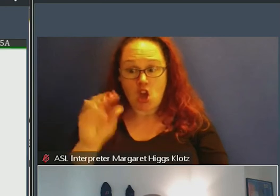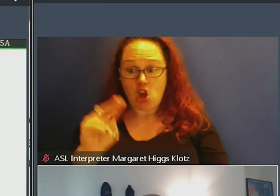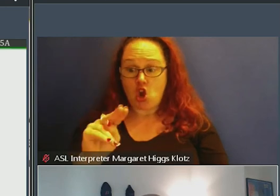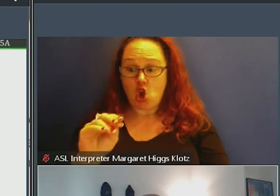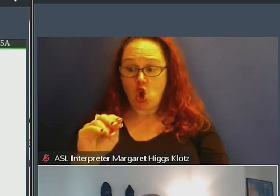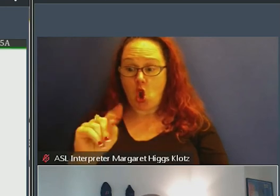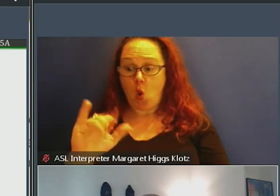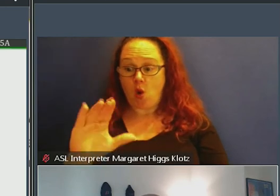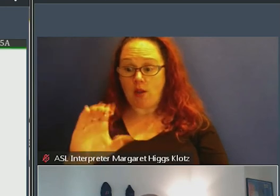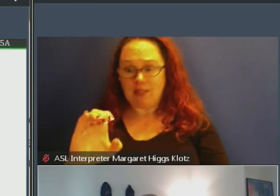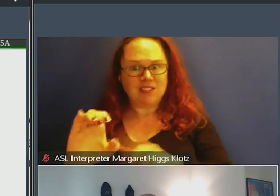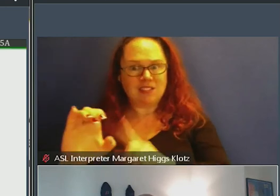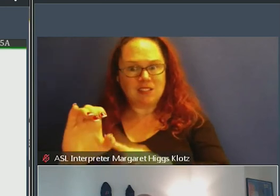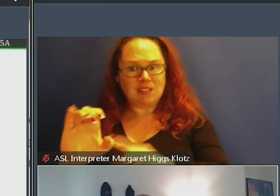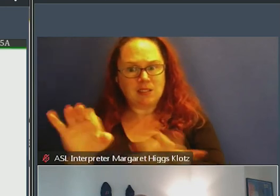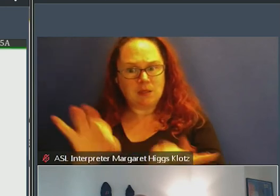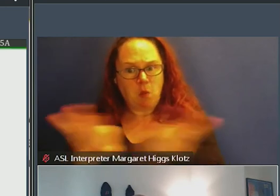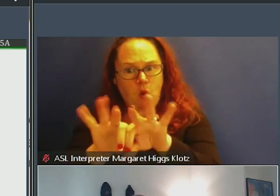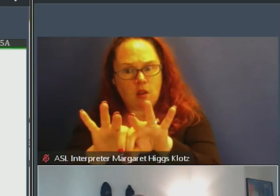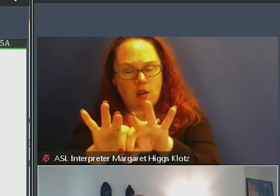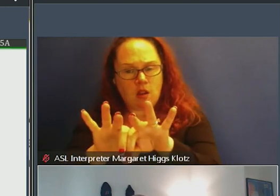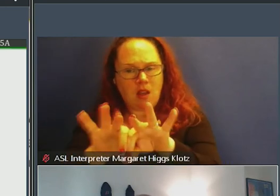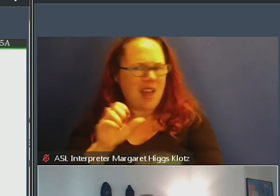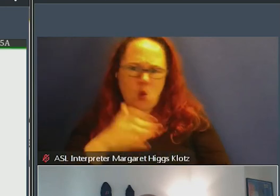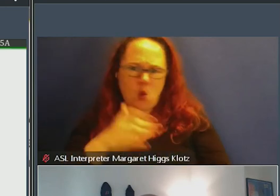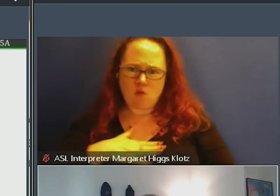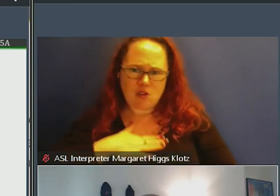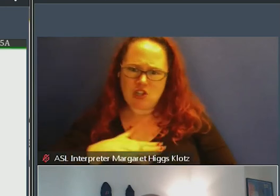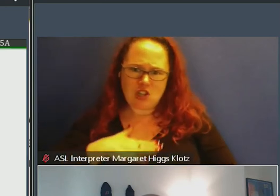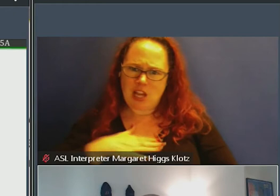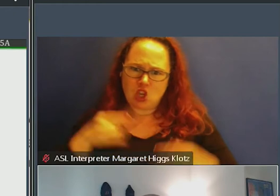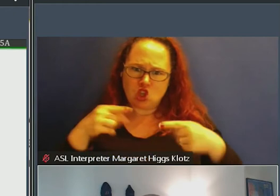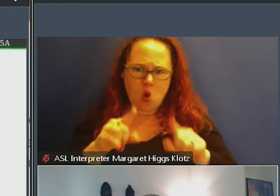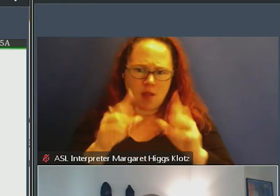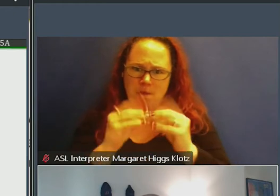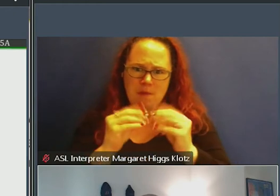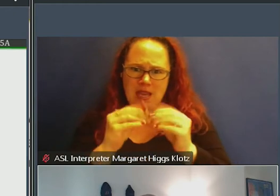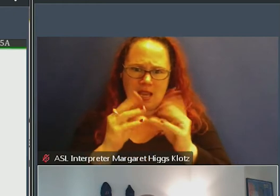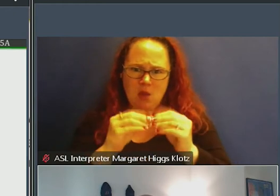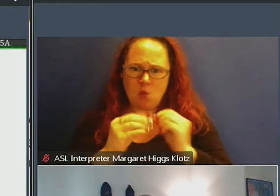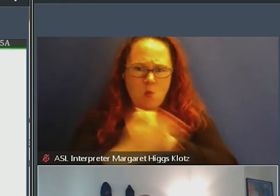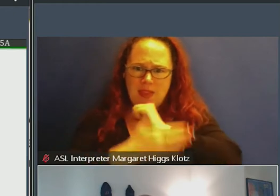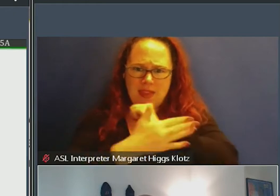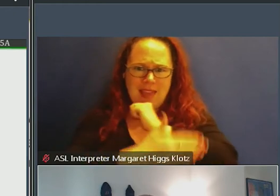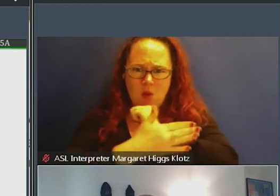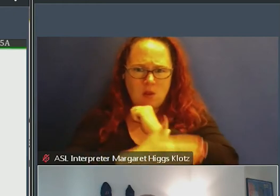I don't appreciate during the meetings we, or the meeting we had with the County, any suggestions that we didn't get noticed,